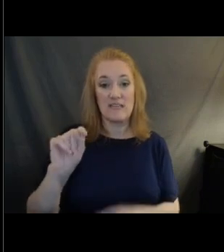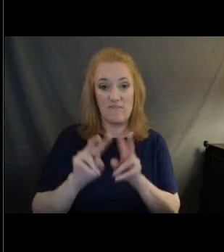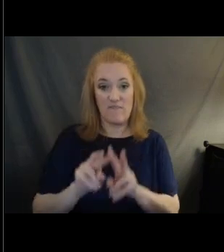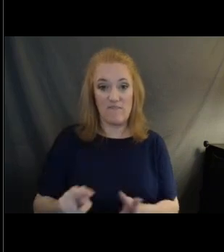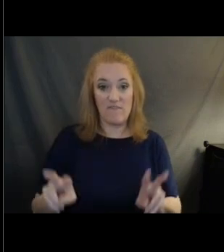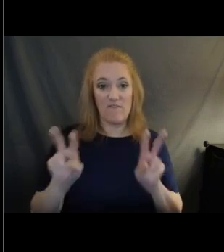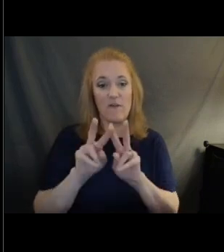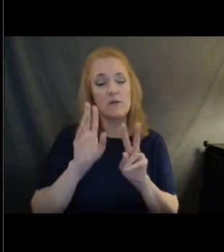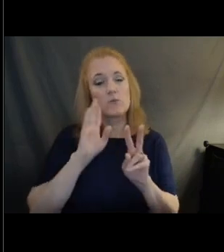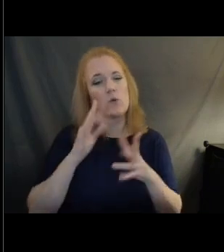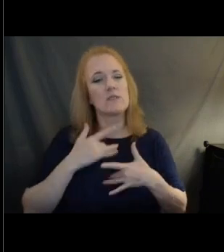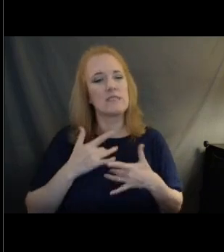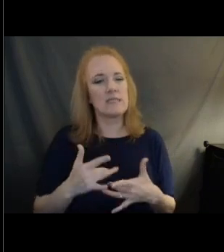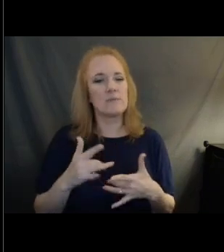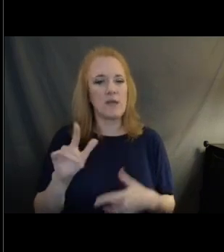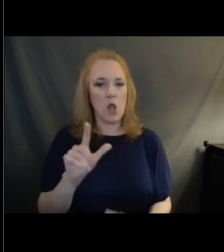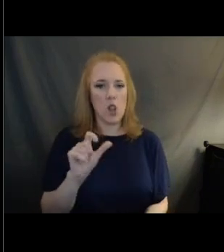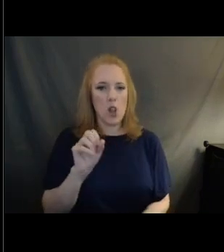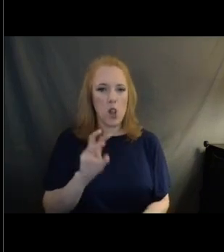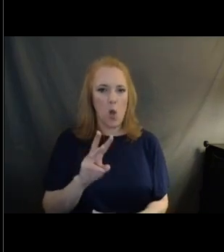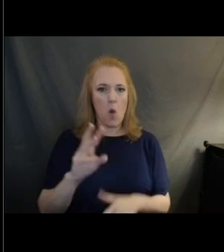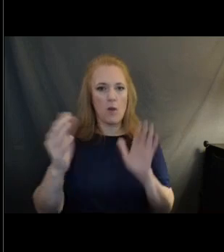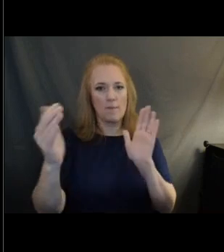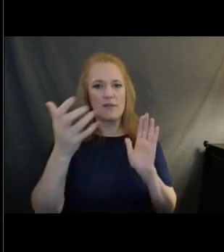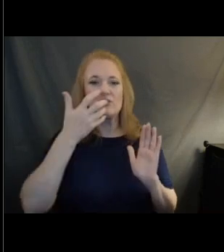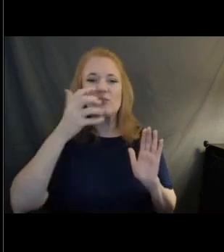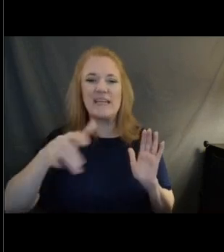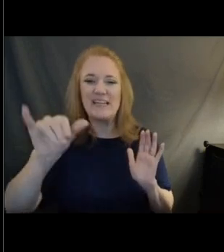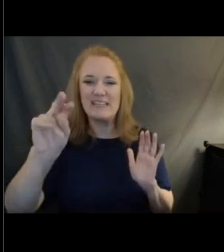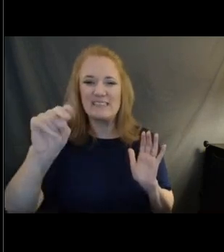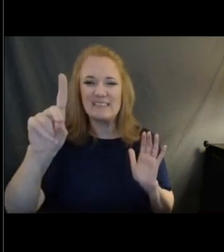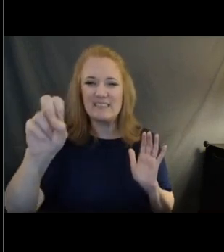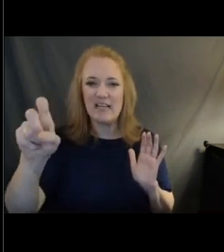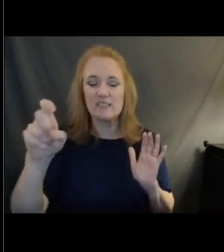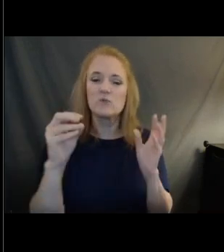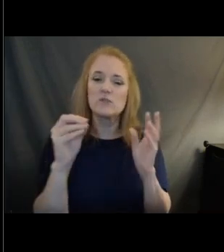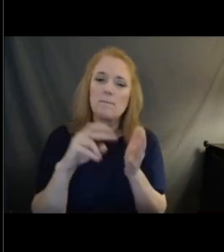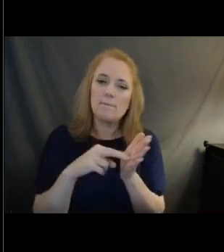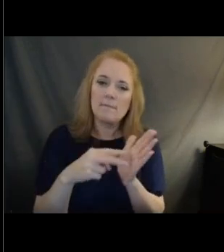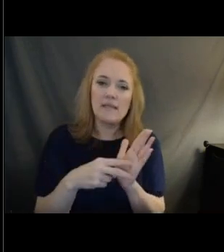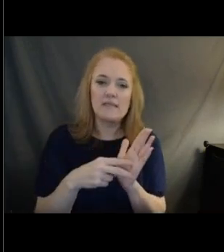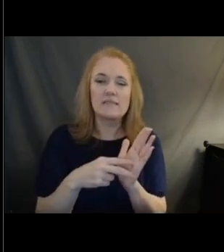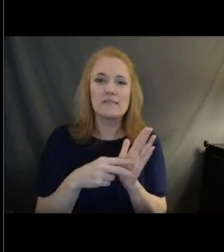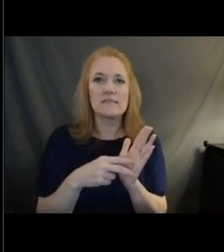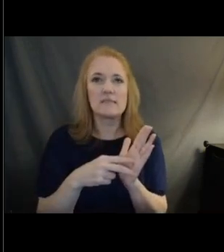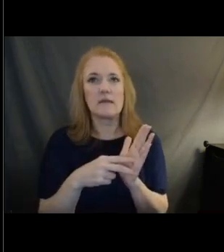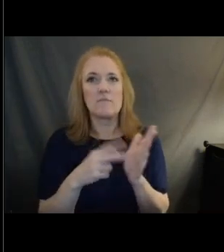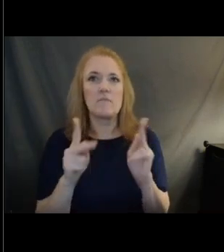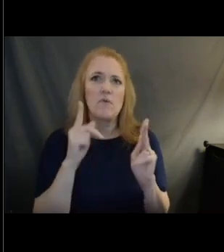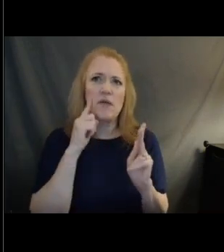typically be lower than heat index values, which can lead to a perception of lower risk,